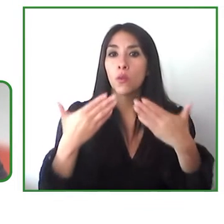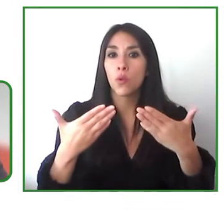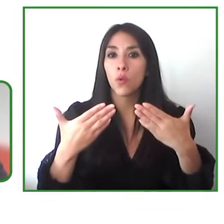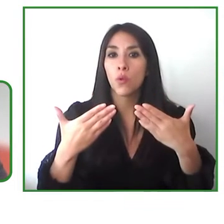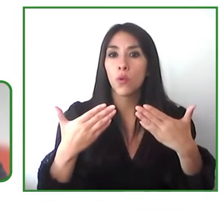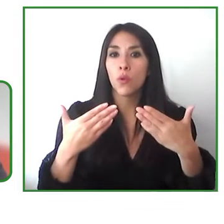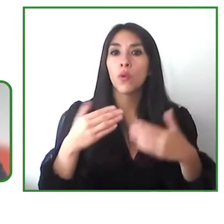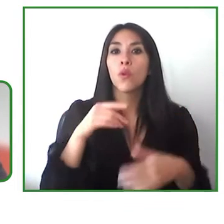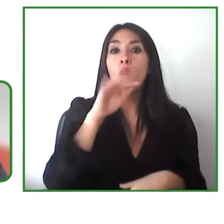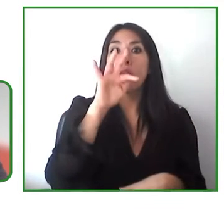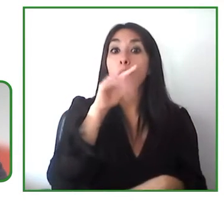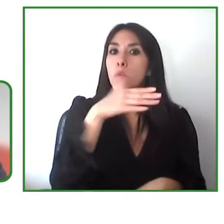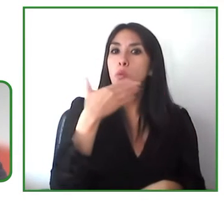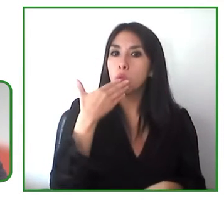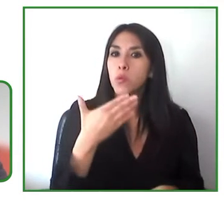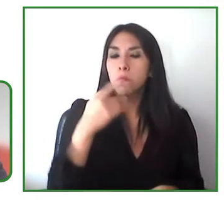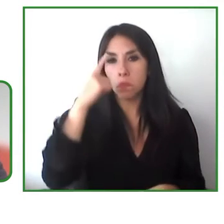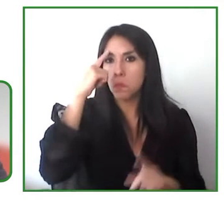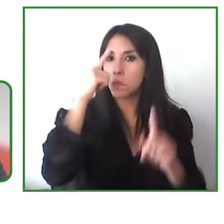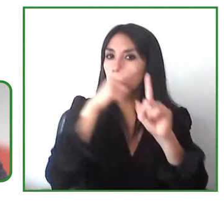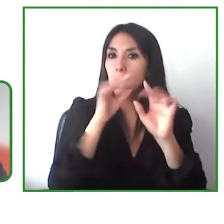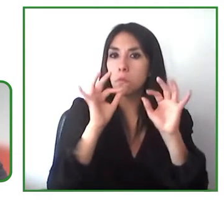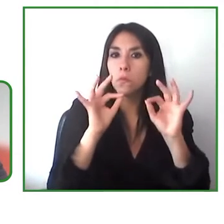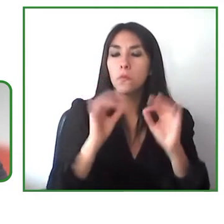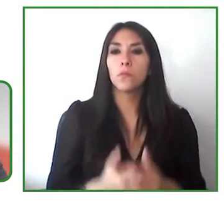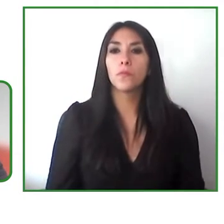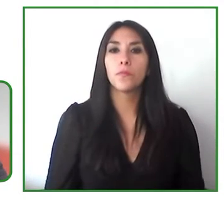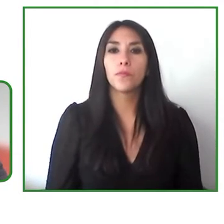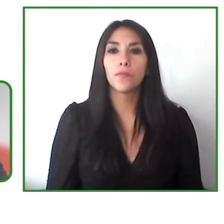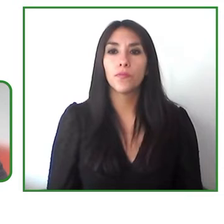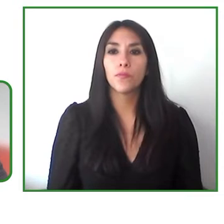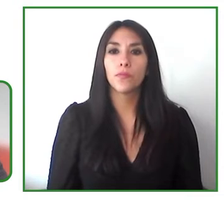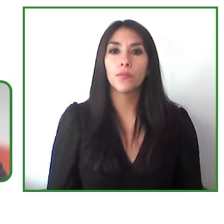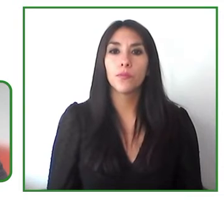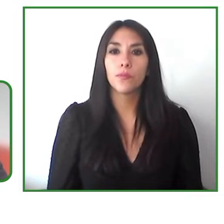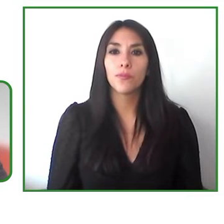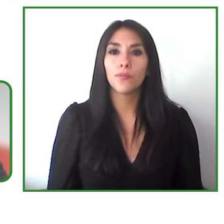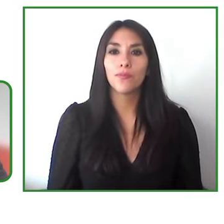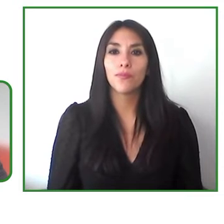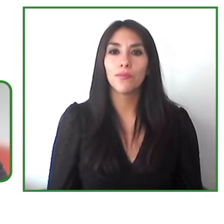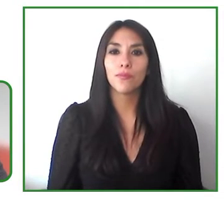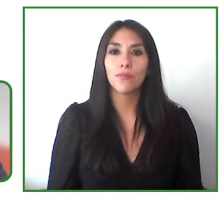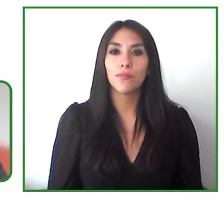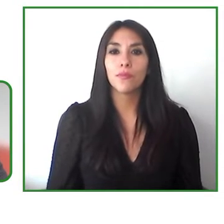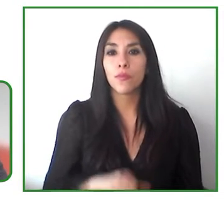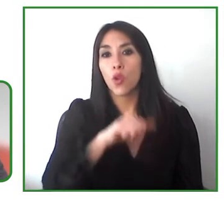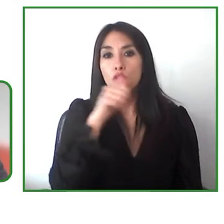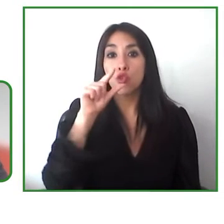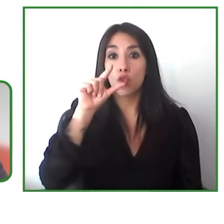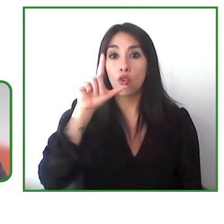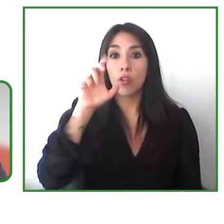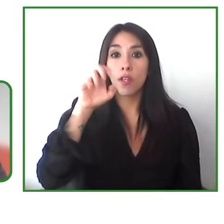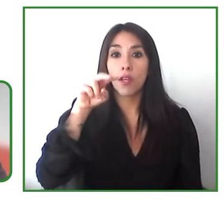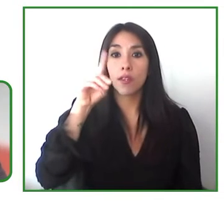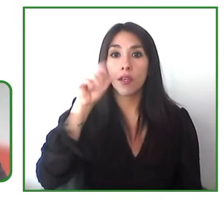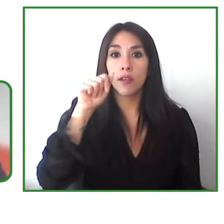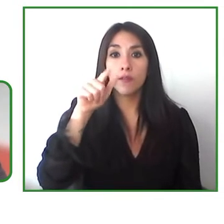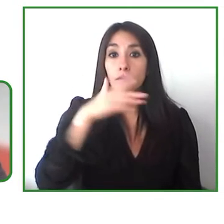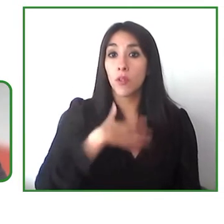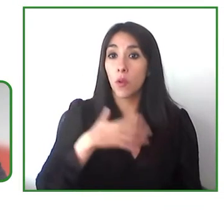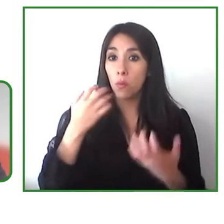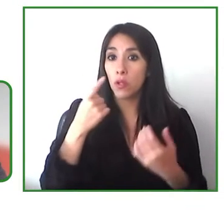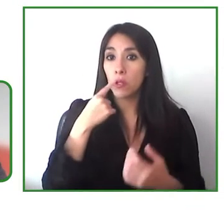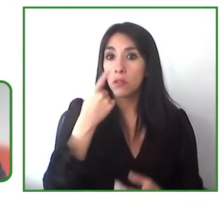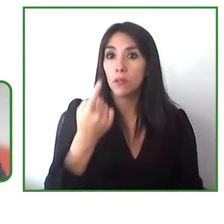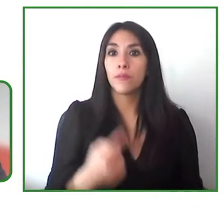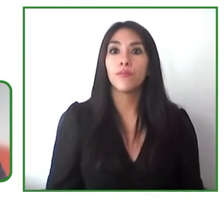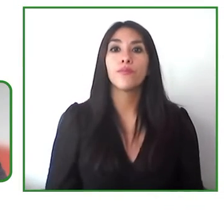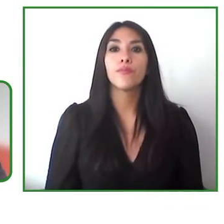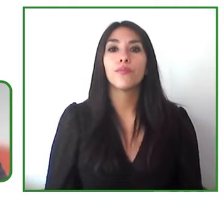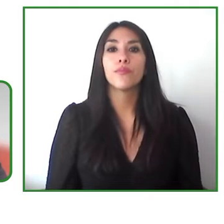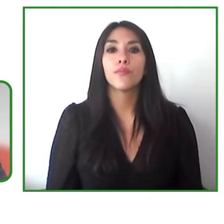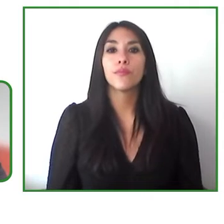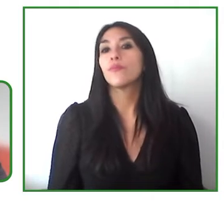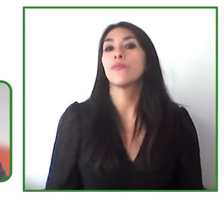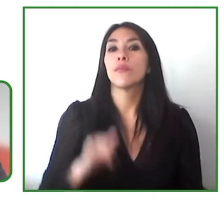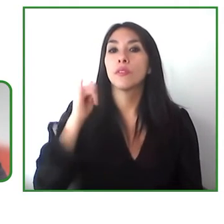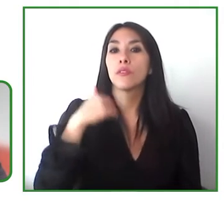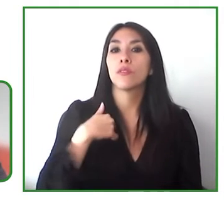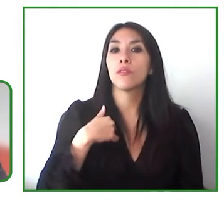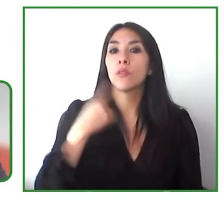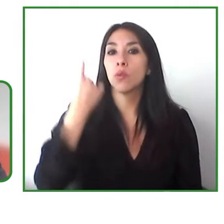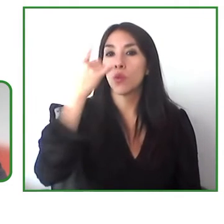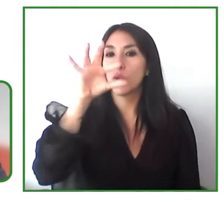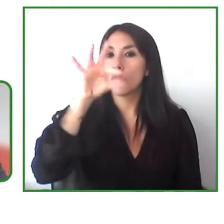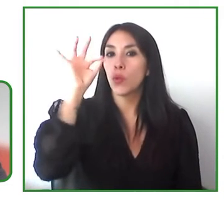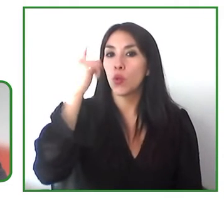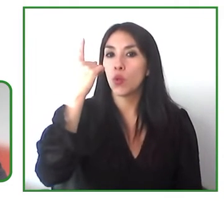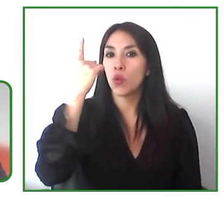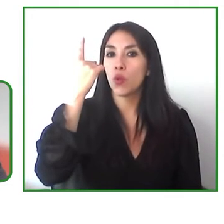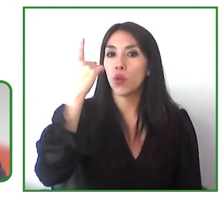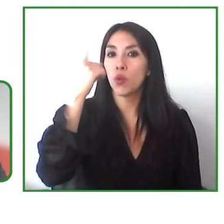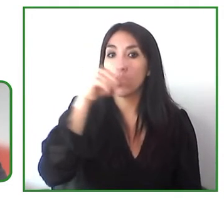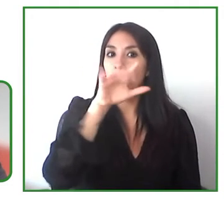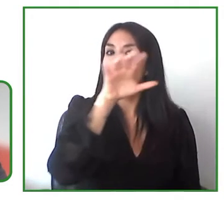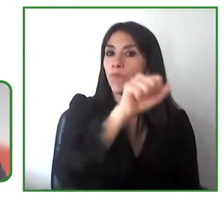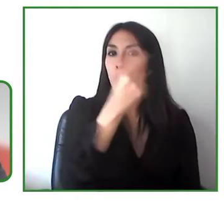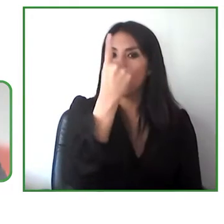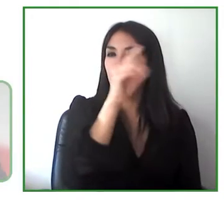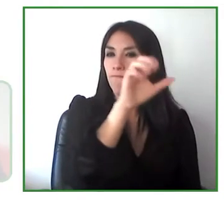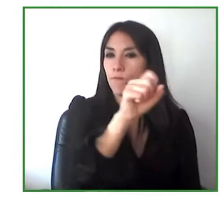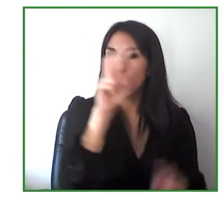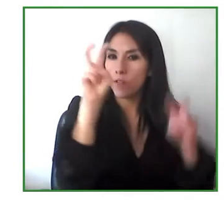glenda for you yes i'm sure what fastino has just mentioned the motivation